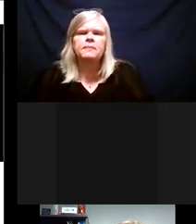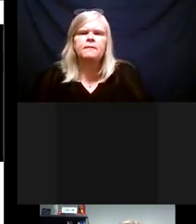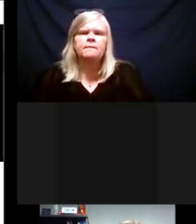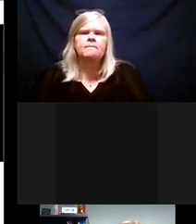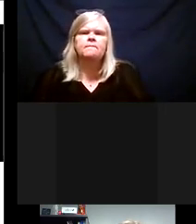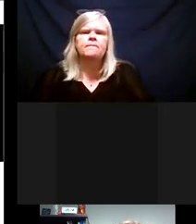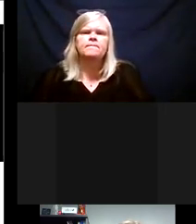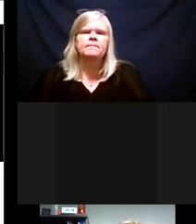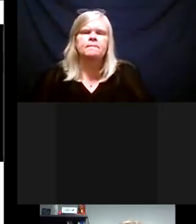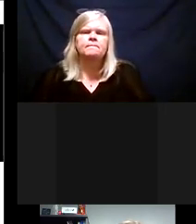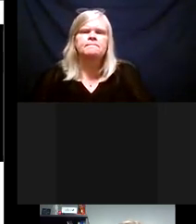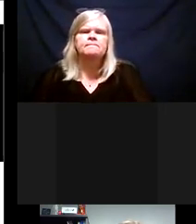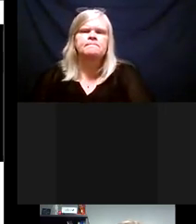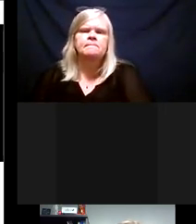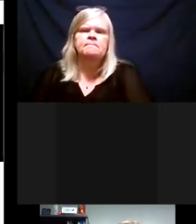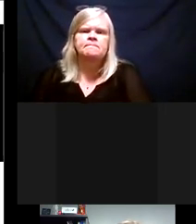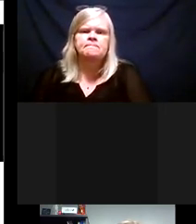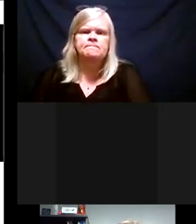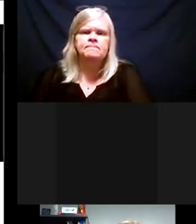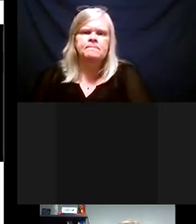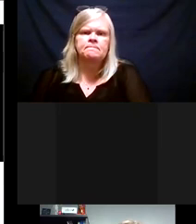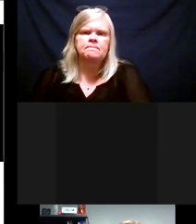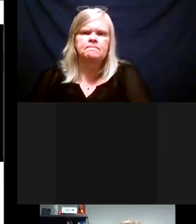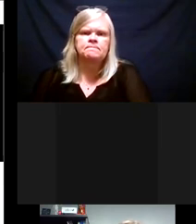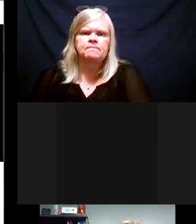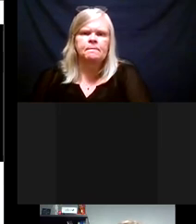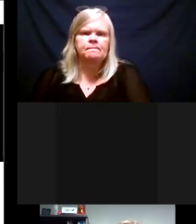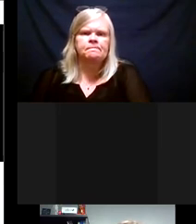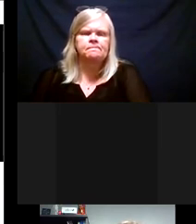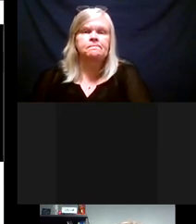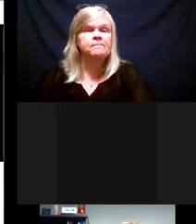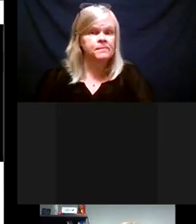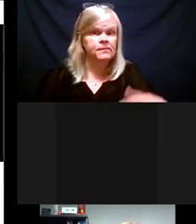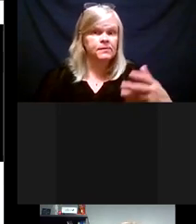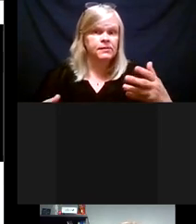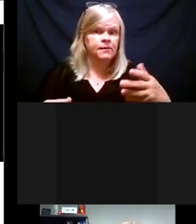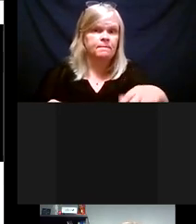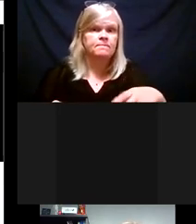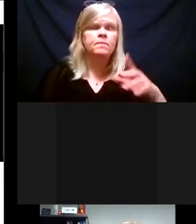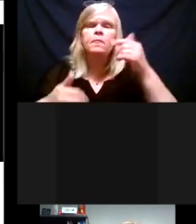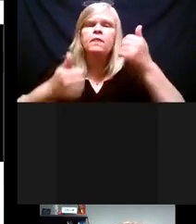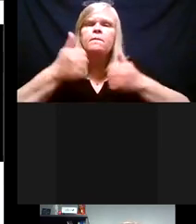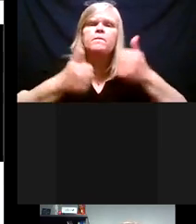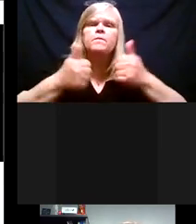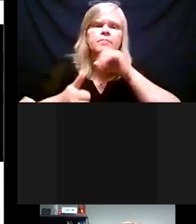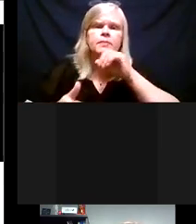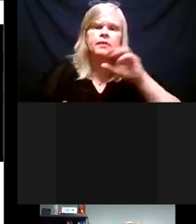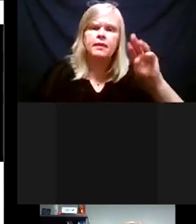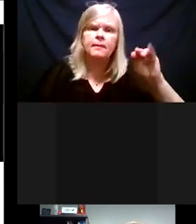IT SAYS AT WHAT AGE CAN A MINOR LEGALLY SIGN THEIR RELEASE OF